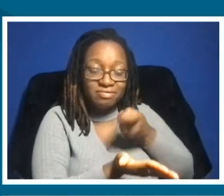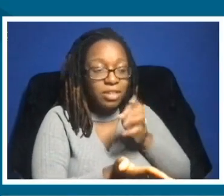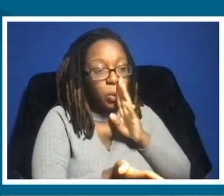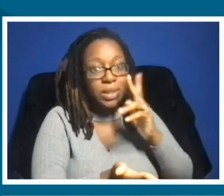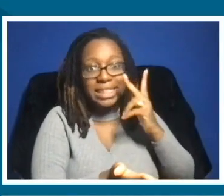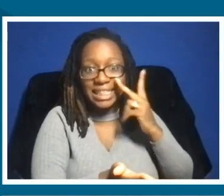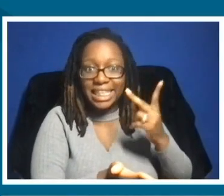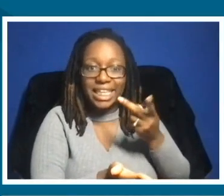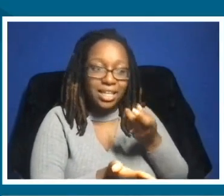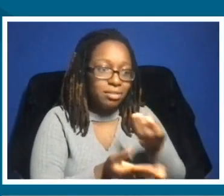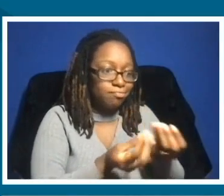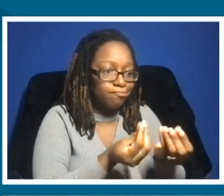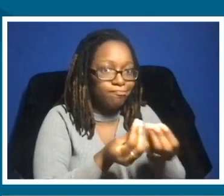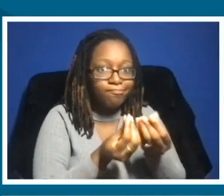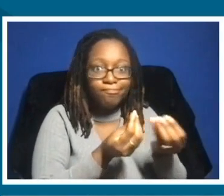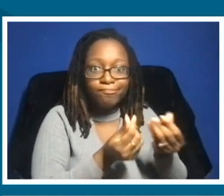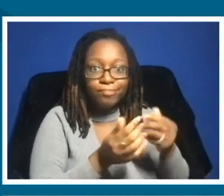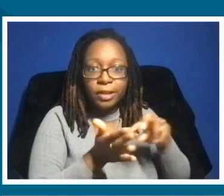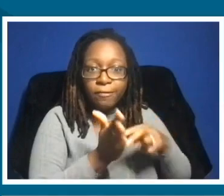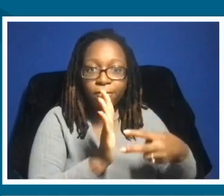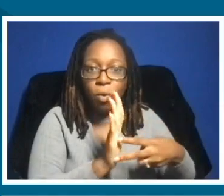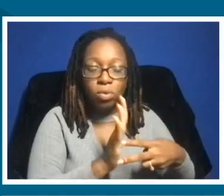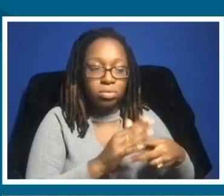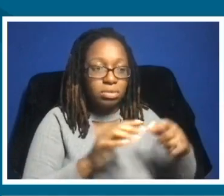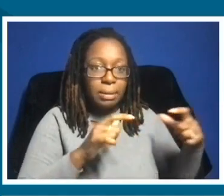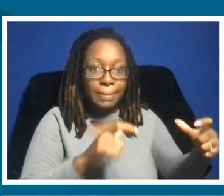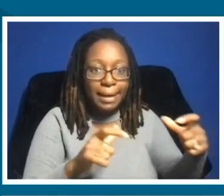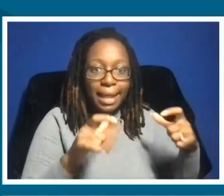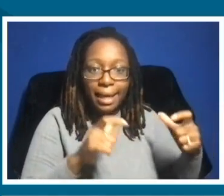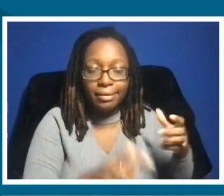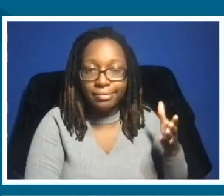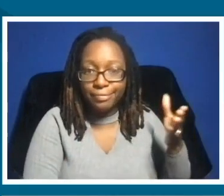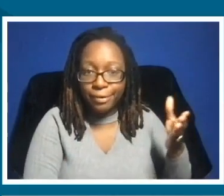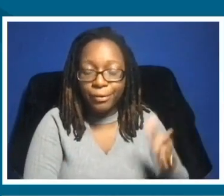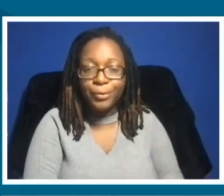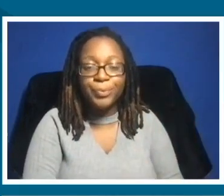like that in the soil right there um